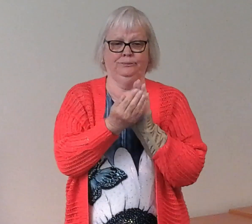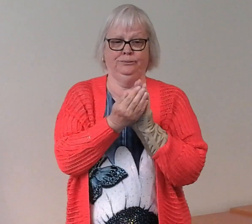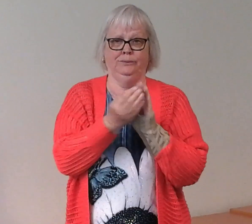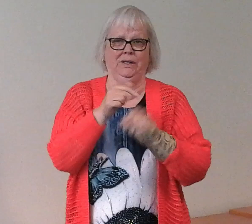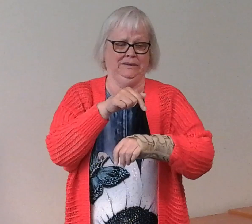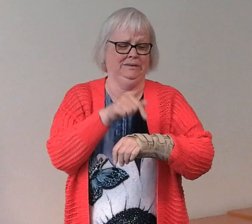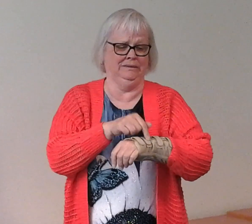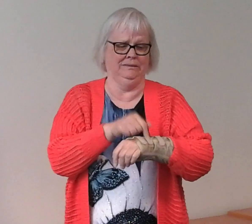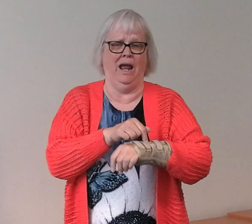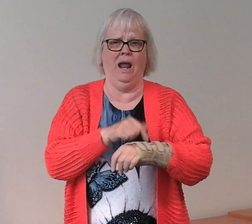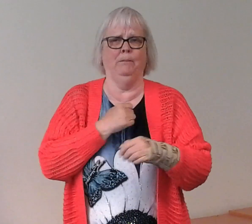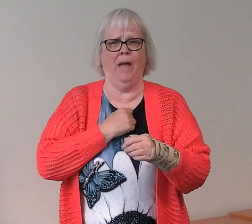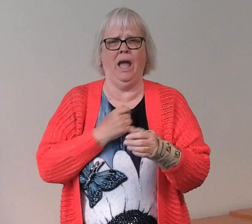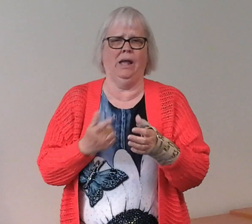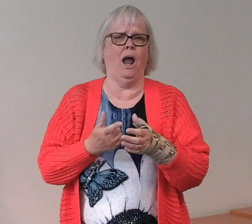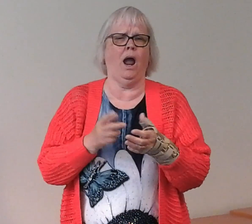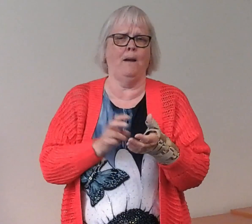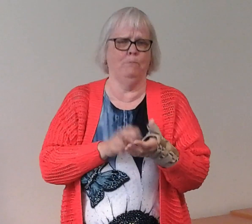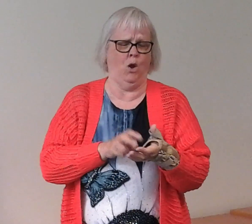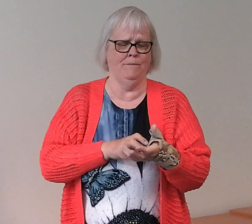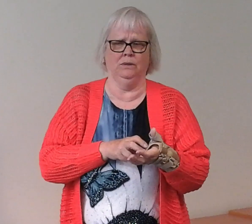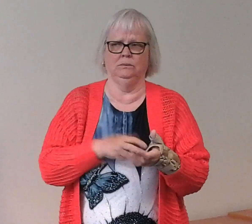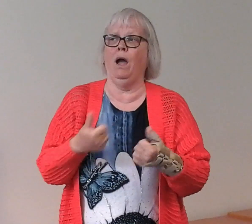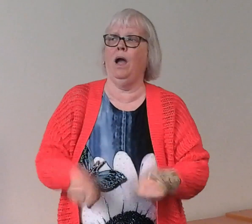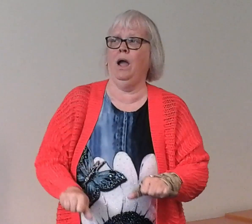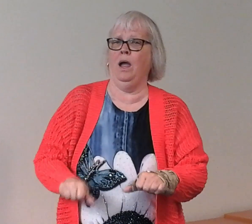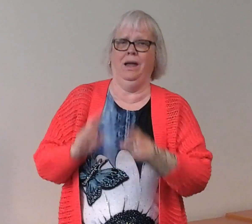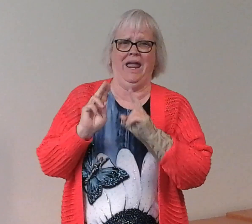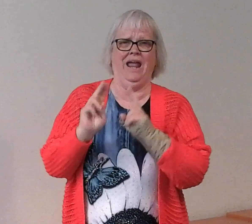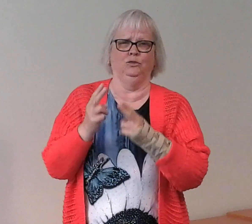considerable time and as the appointment got closer the